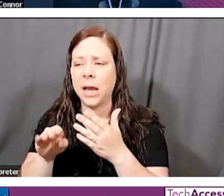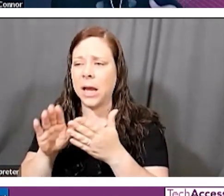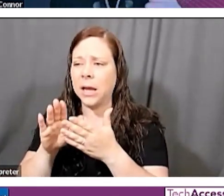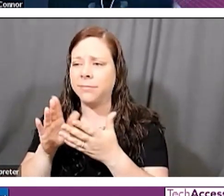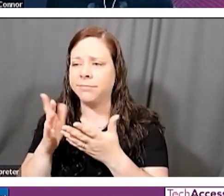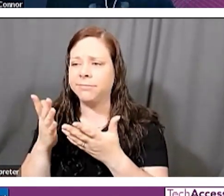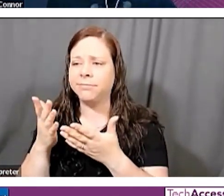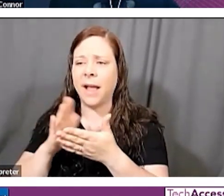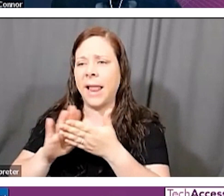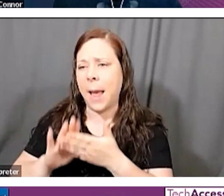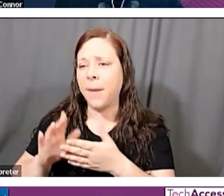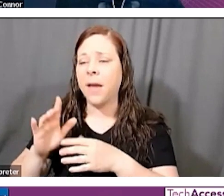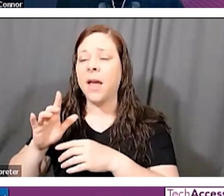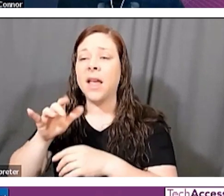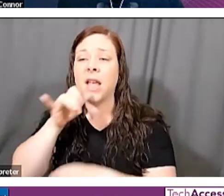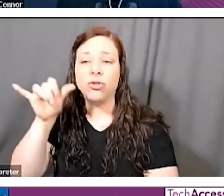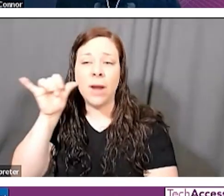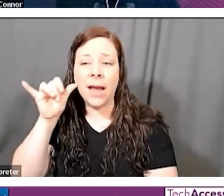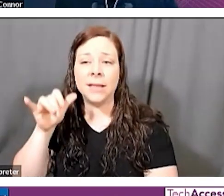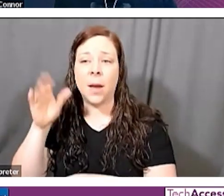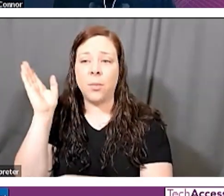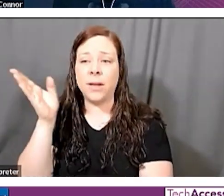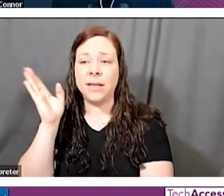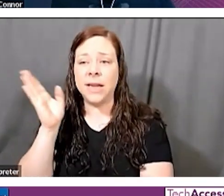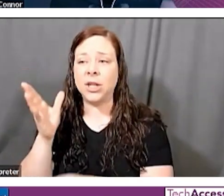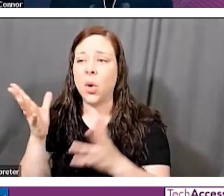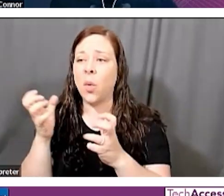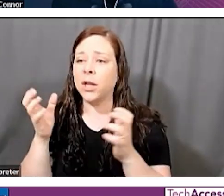I'm picking on you yesterday, right? We wanna really talk about encouraging people to tab through